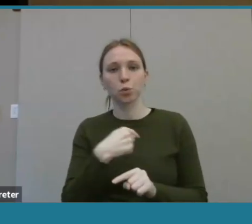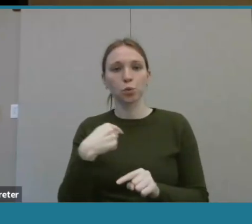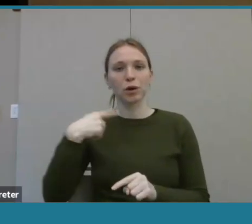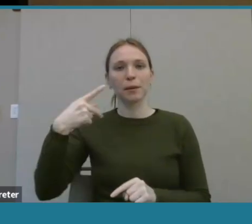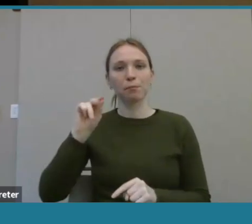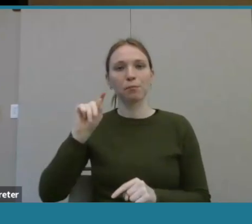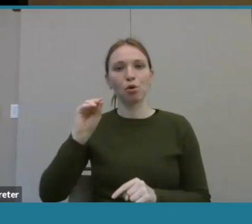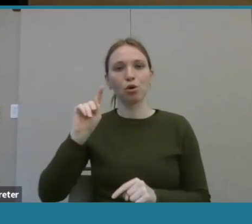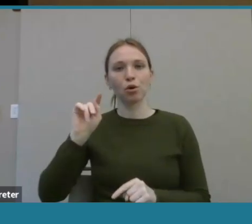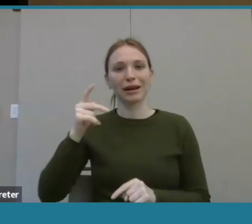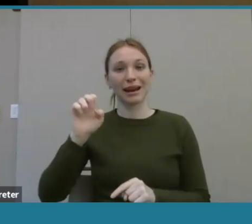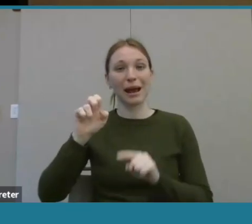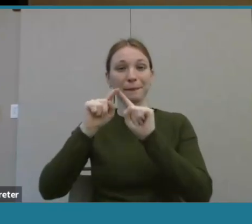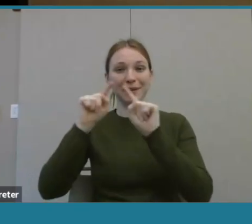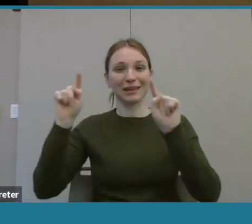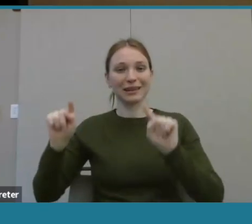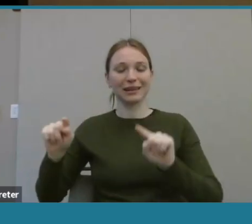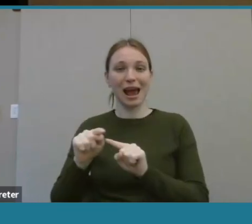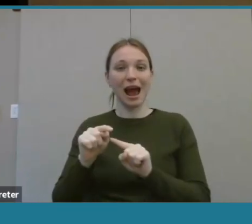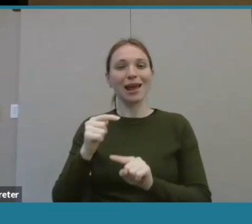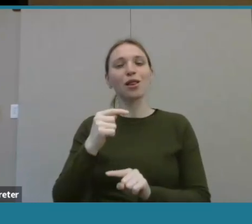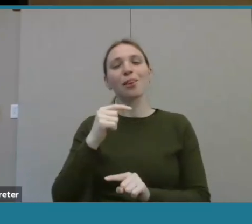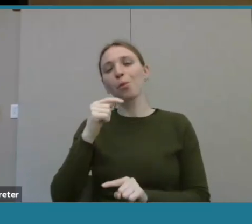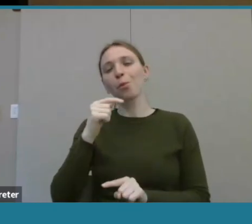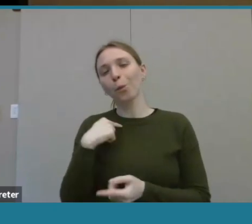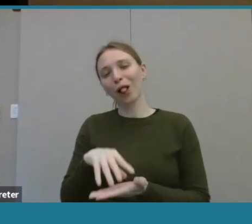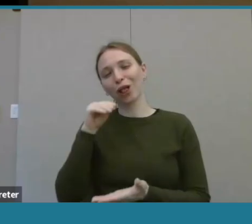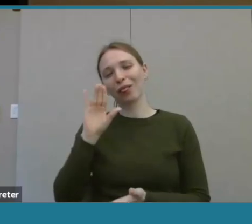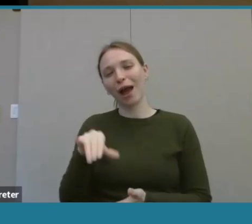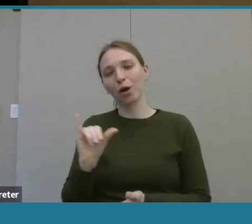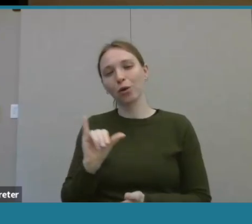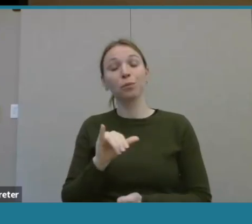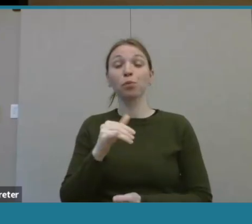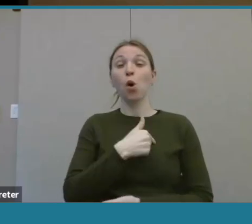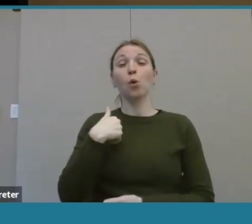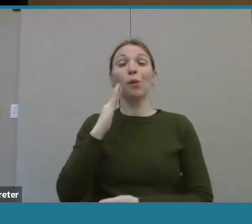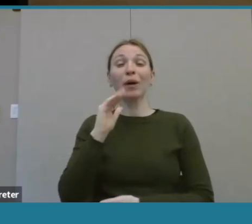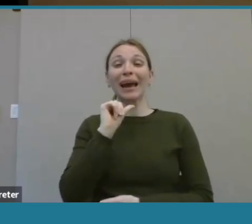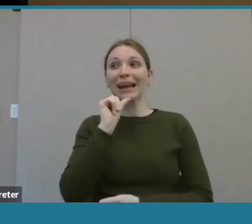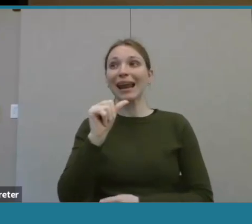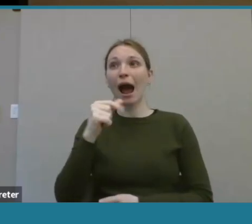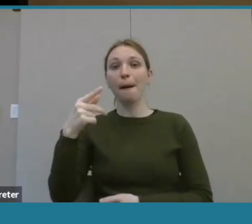me— one single species ID sign? Are we going to prototype that with the public? No. But if we do an entire exhibit refresh, are we going to prototype that?